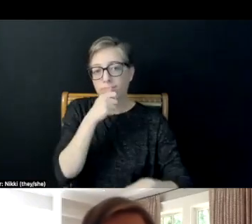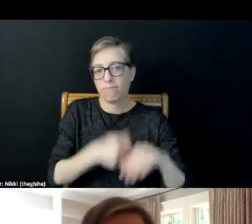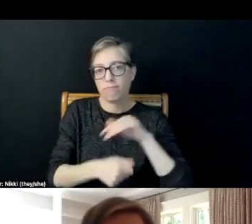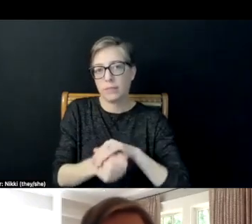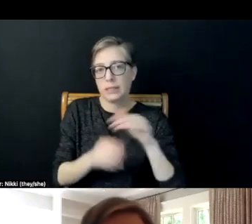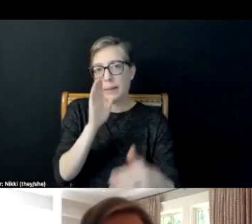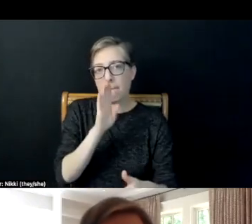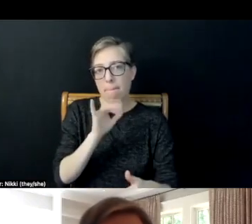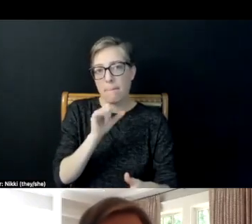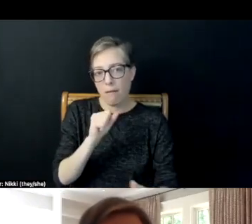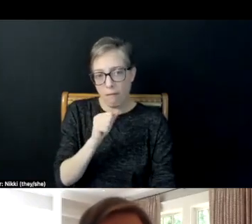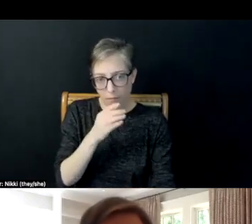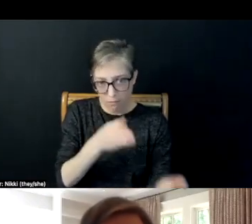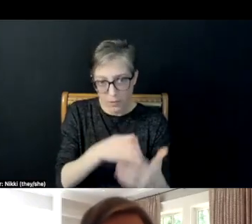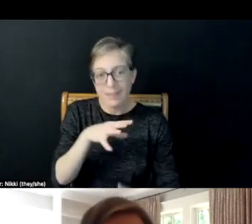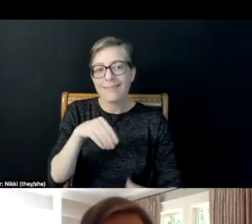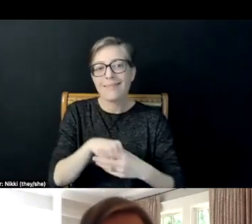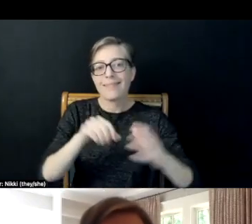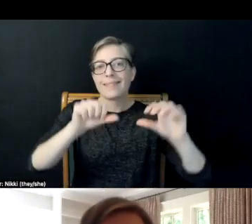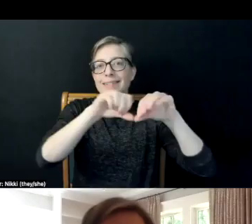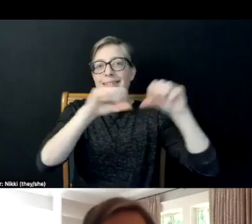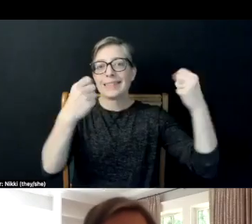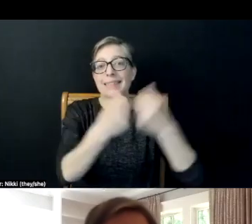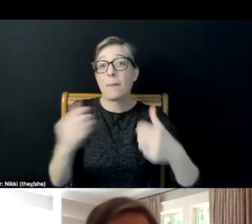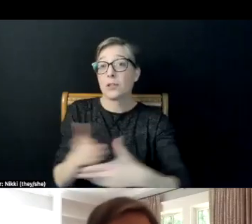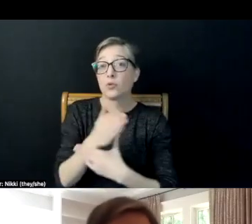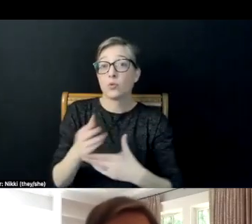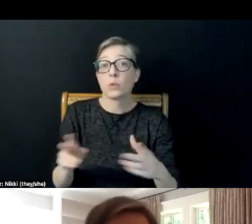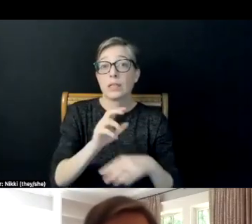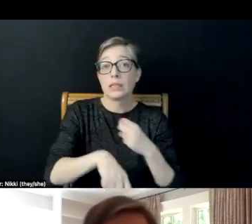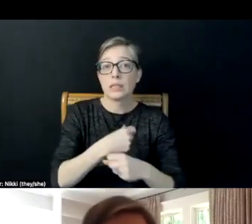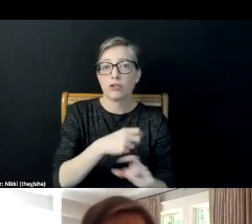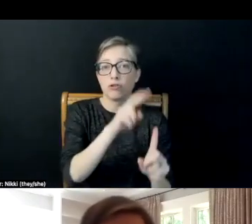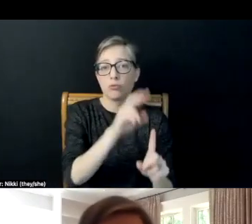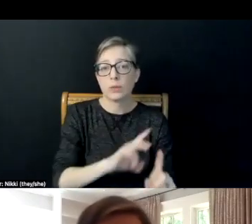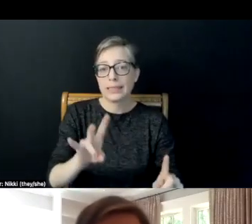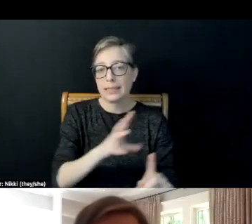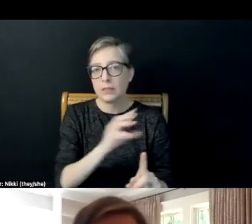between 2007 and 2016 and they studied many different areas that could have